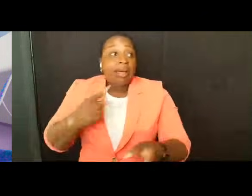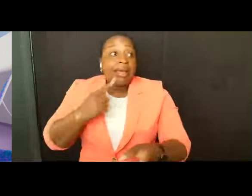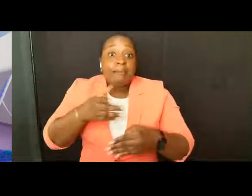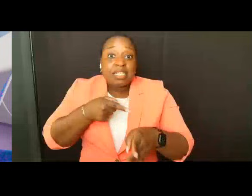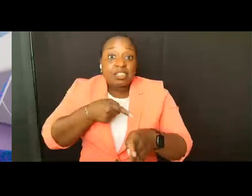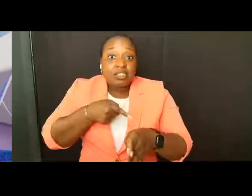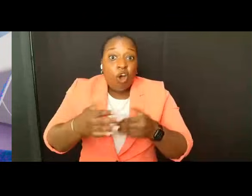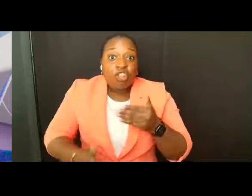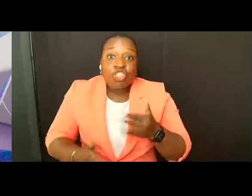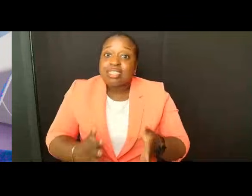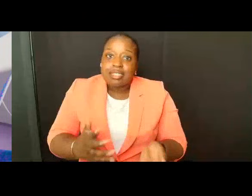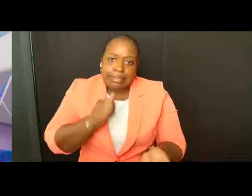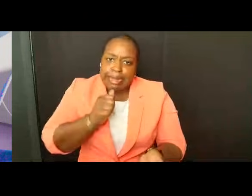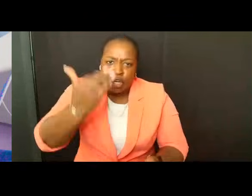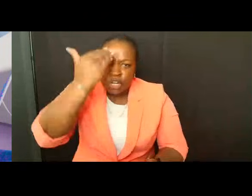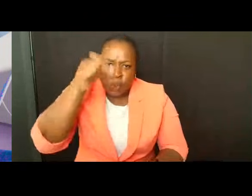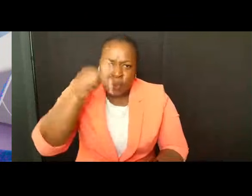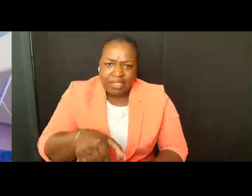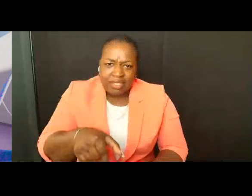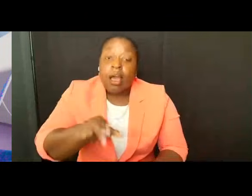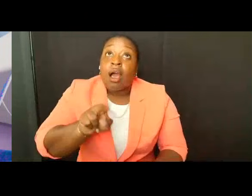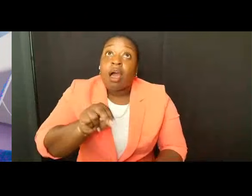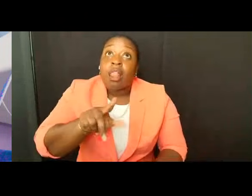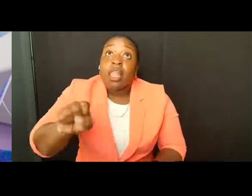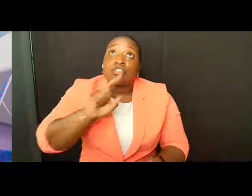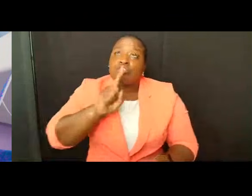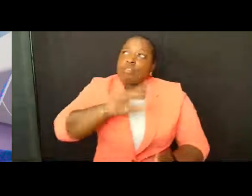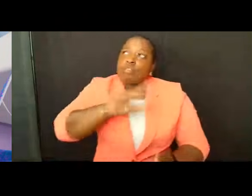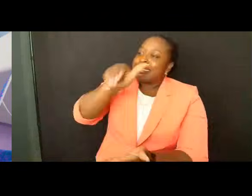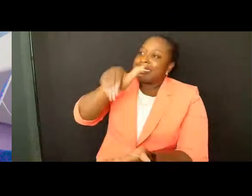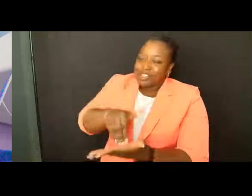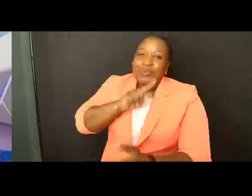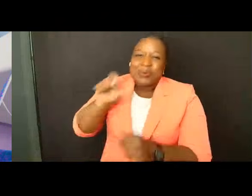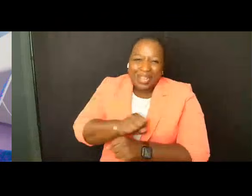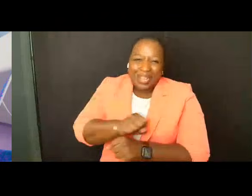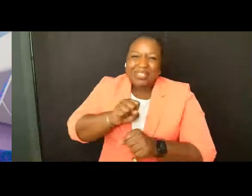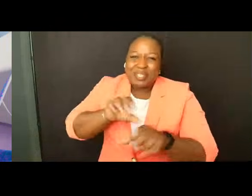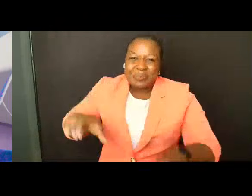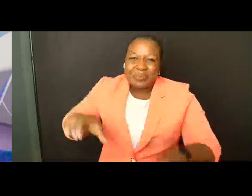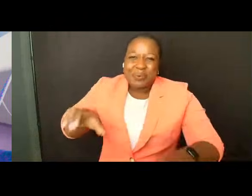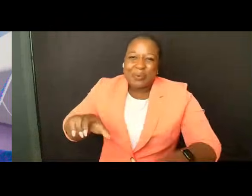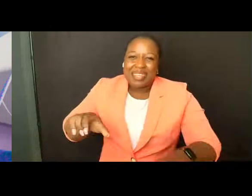you know, in a center that is actually doing the therapies,